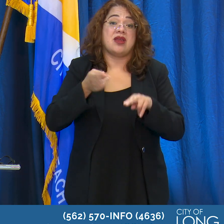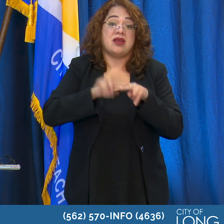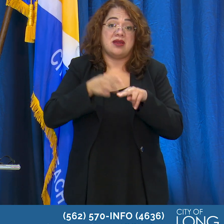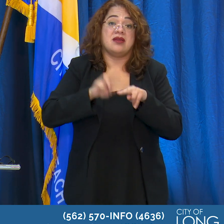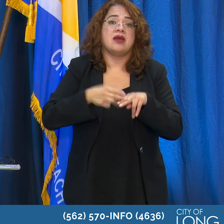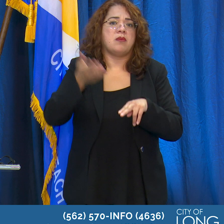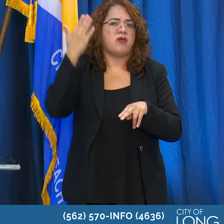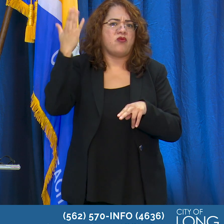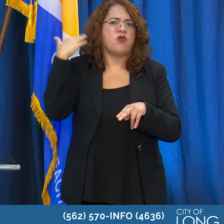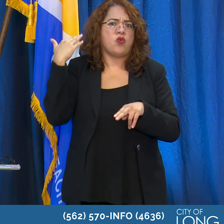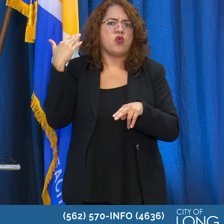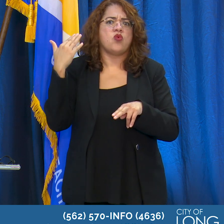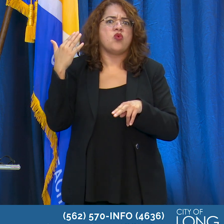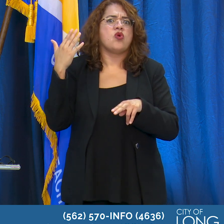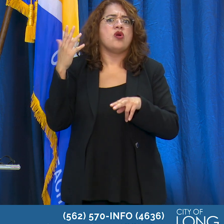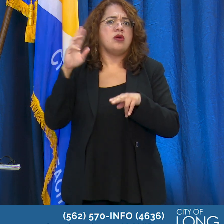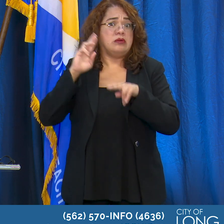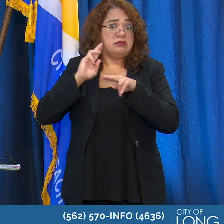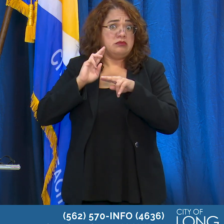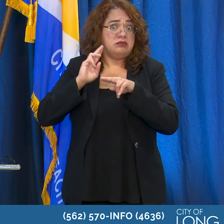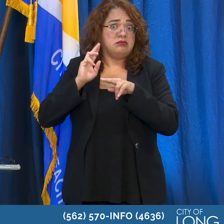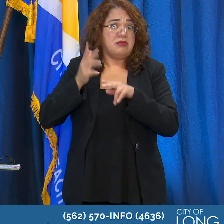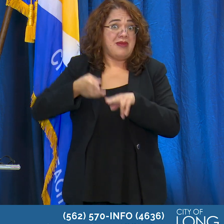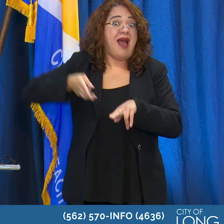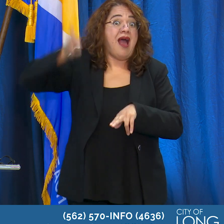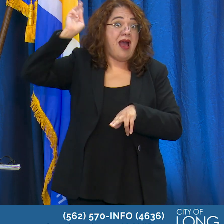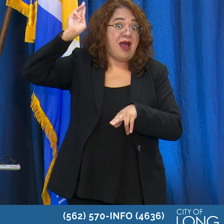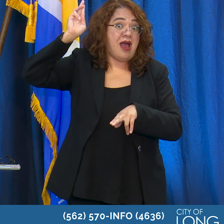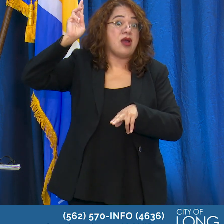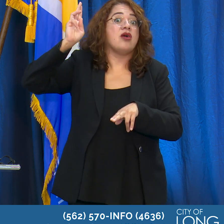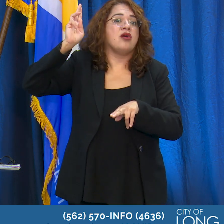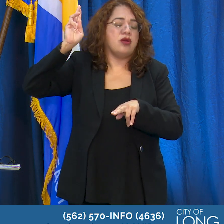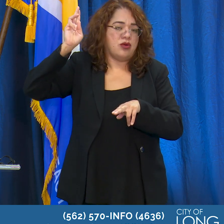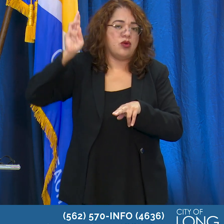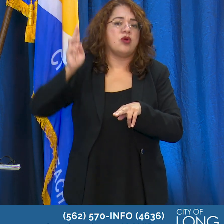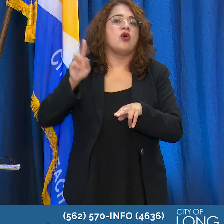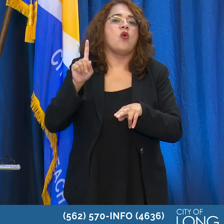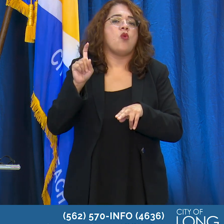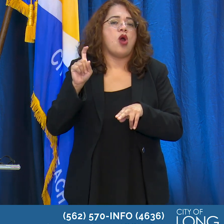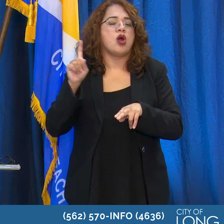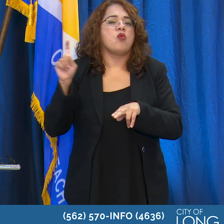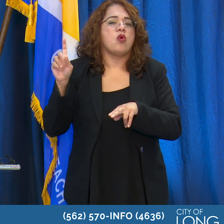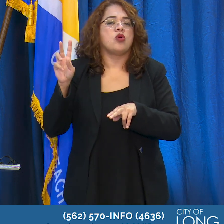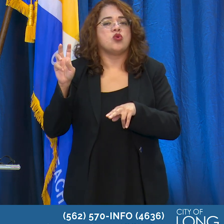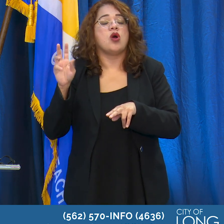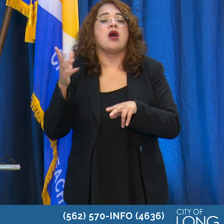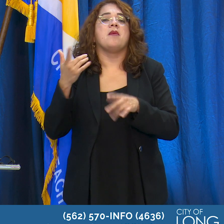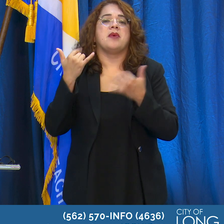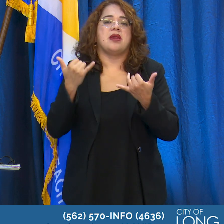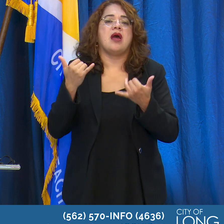of it is a decrease in actuality versus the decrease in the, from the under reporting. Our case